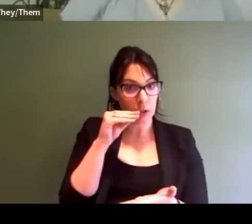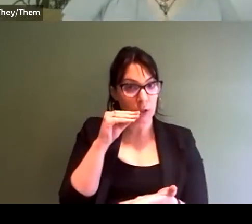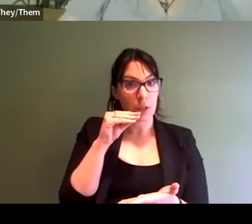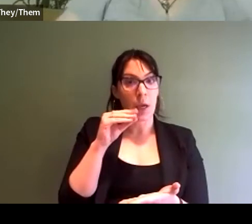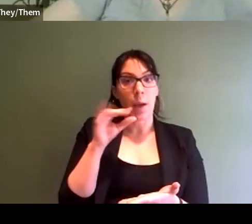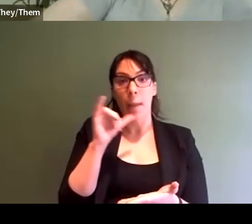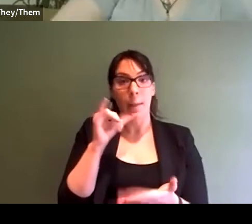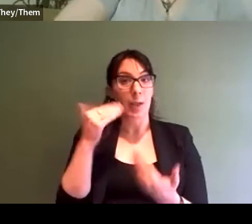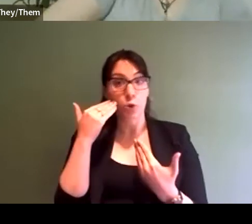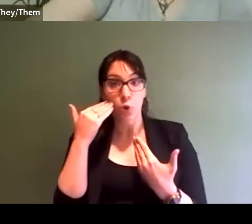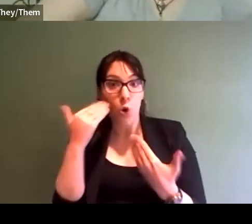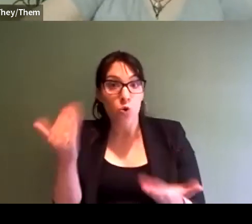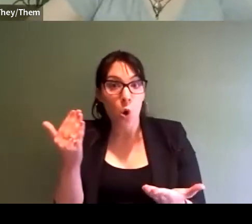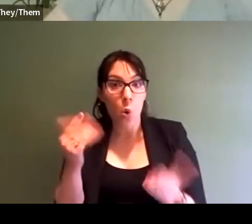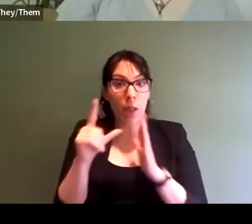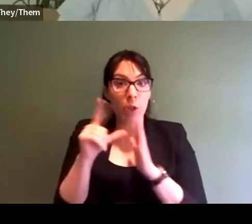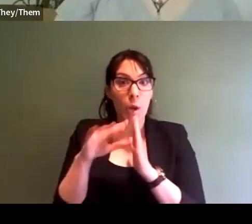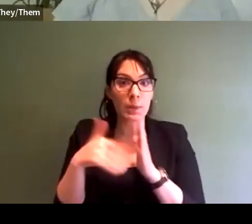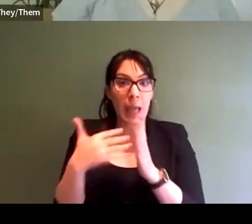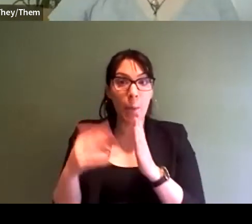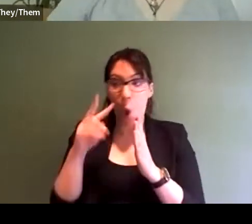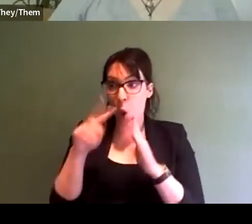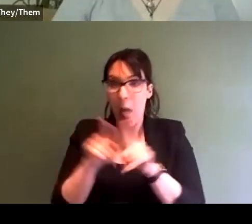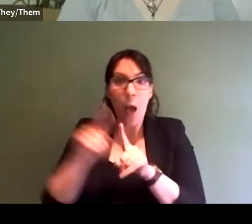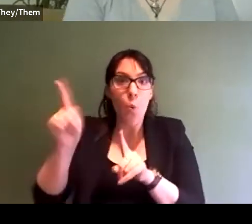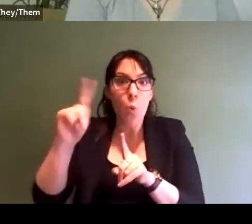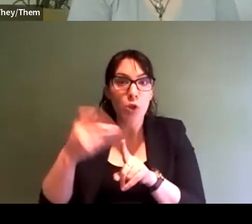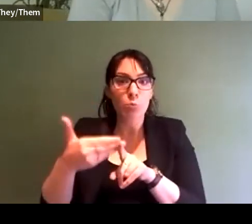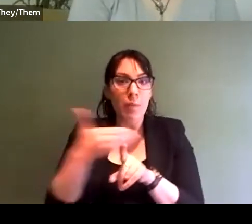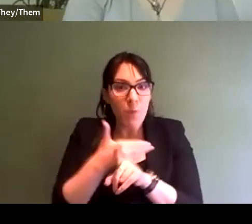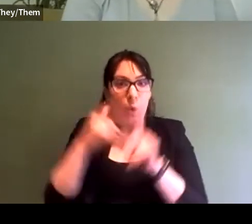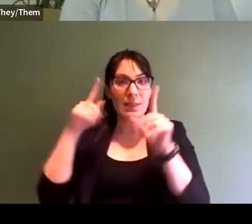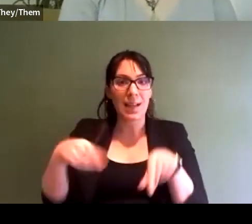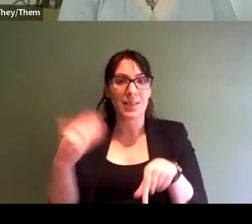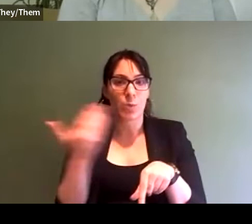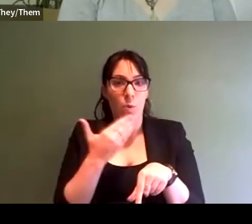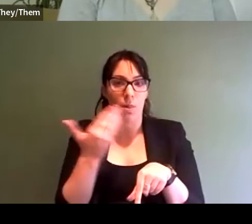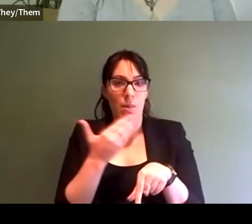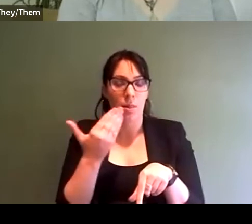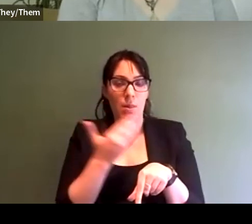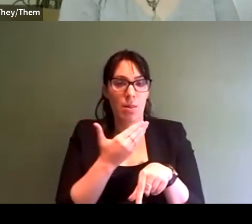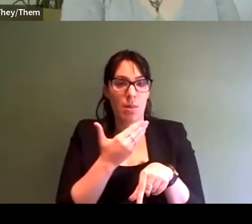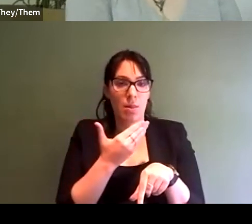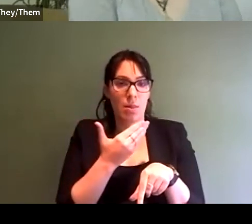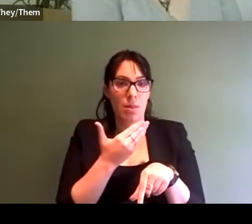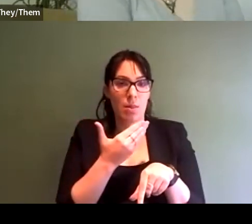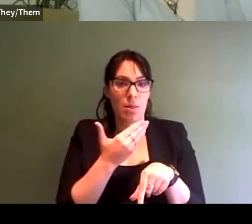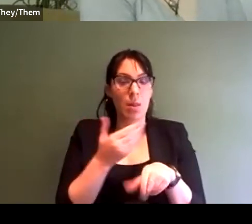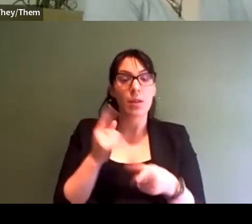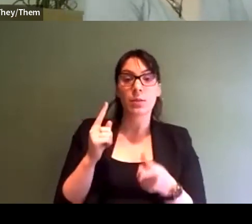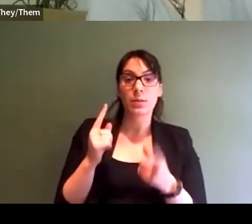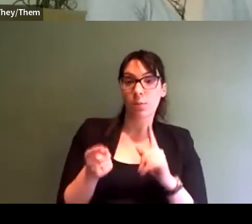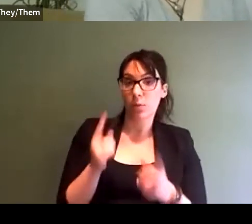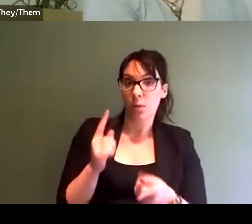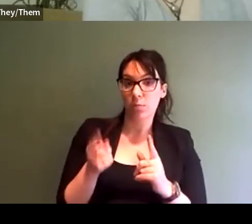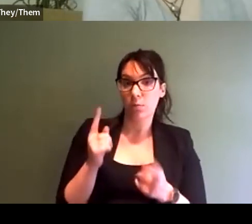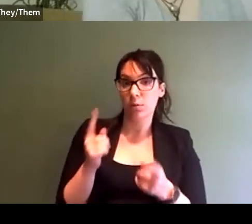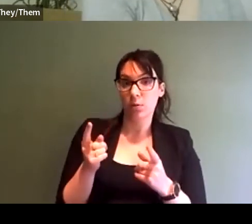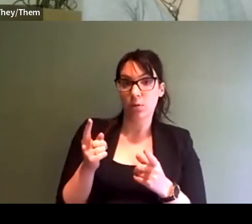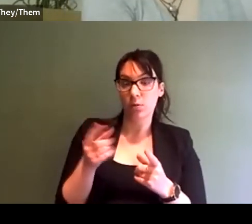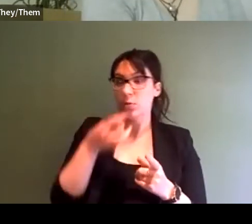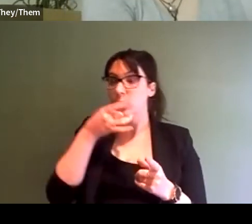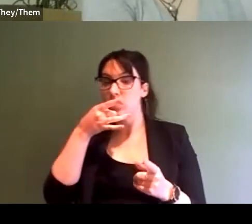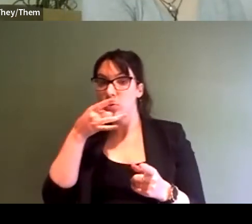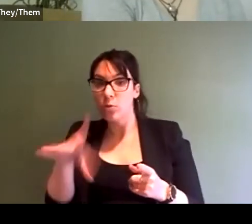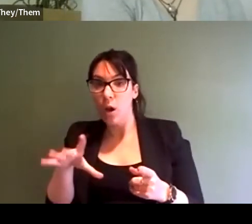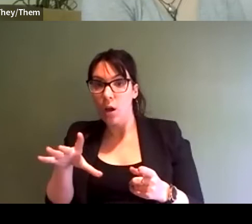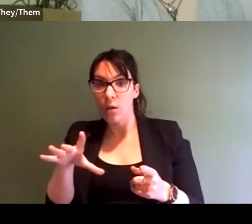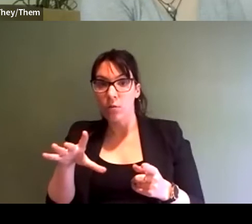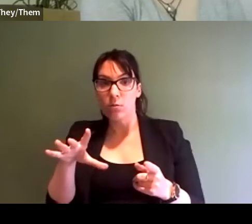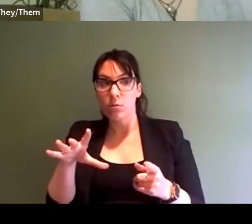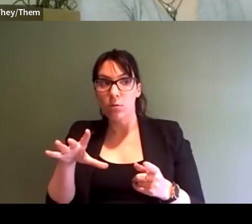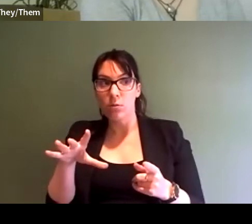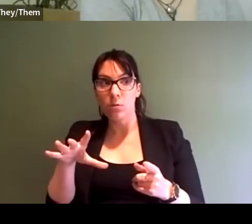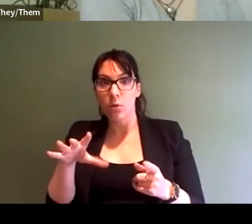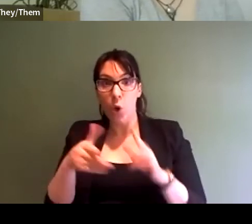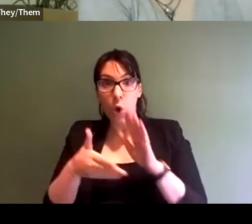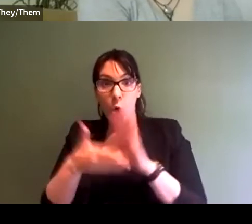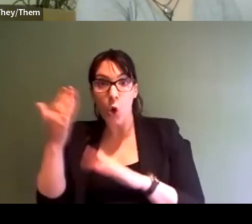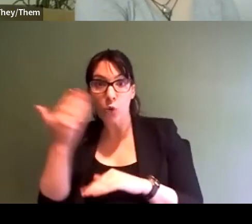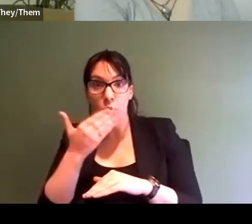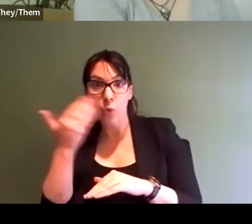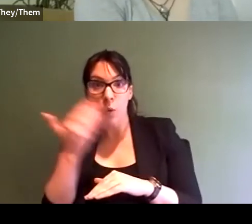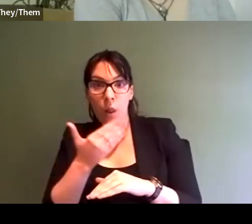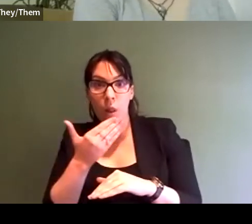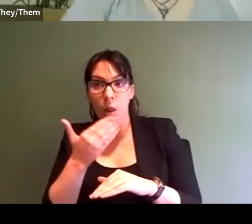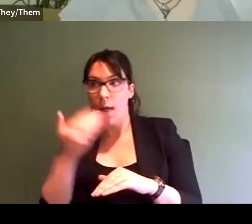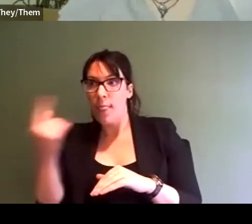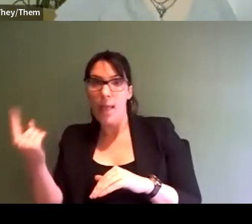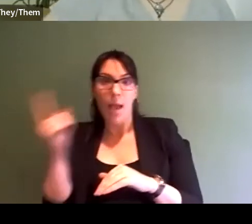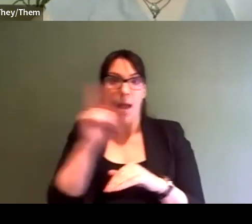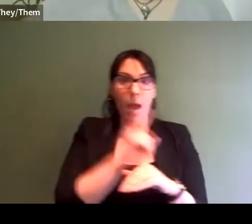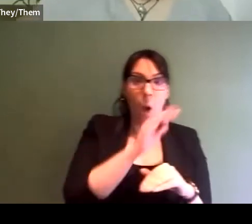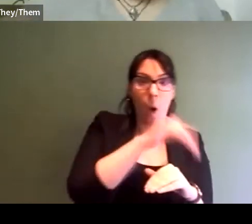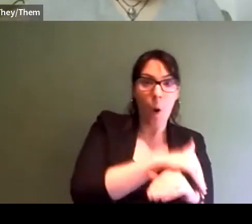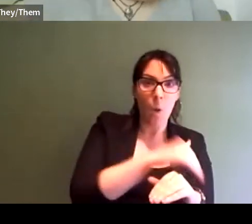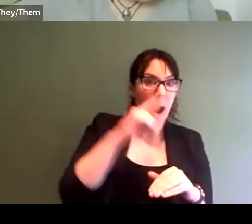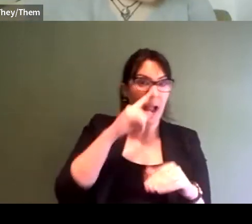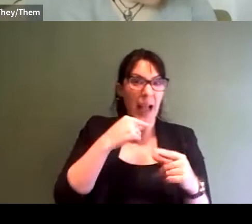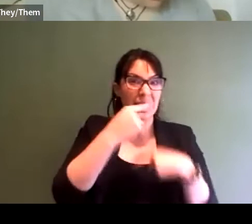going to require when they start school, and they won't necessarily be able to come home and communicate with their family that, you know, the idea that there's this classroom teacher, and then there's these other rooms we go to for these Oh, yeah, yeah.